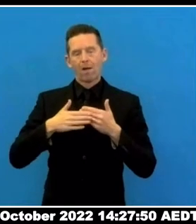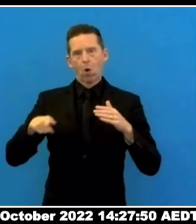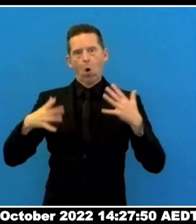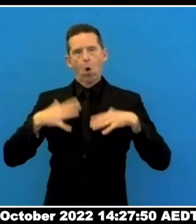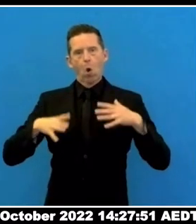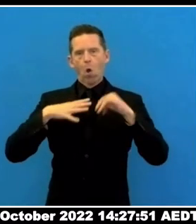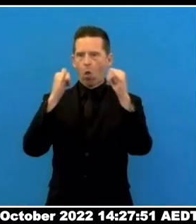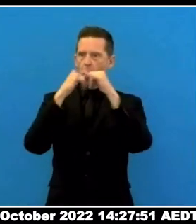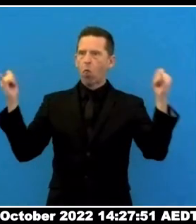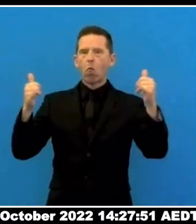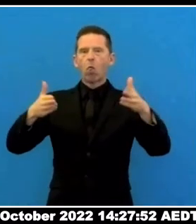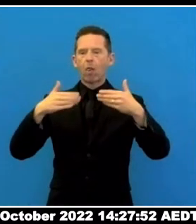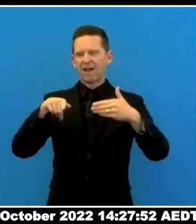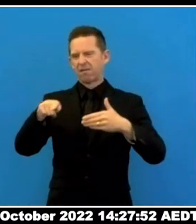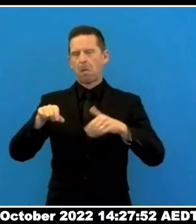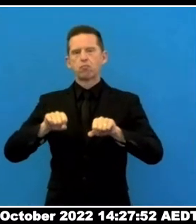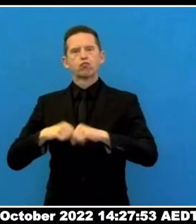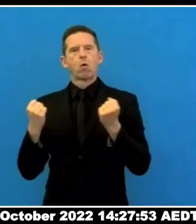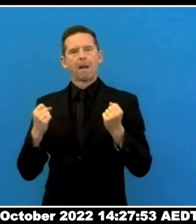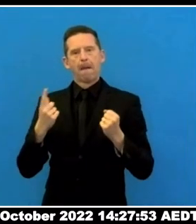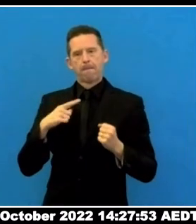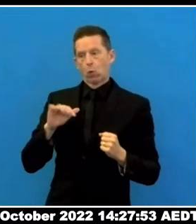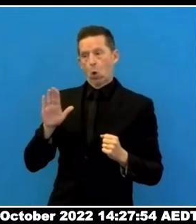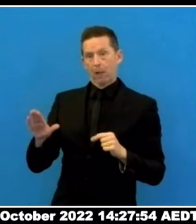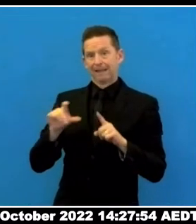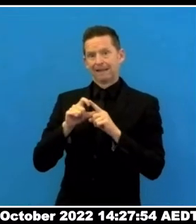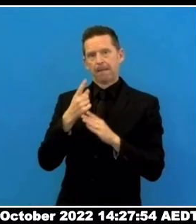which is part of her behaviour related to her disability.